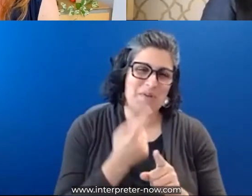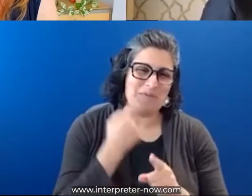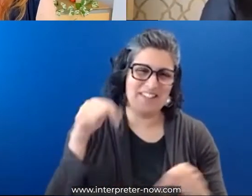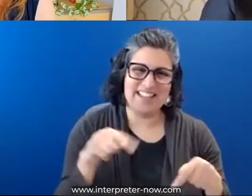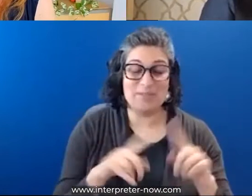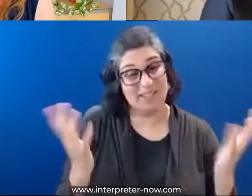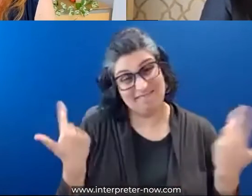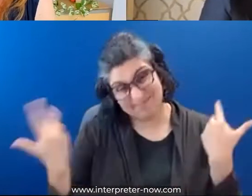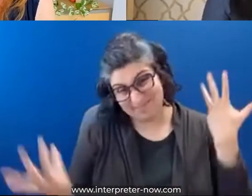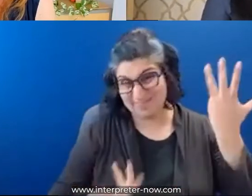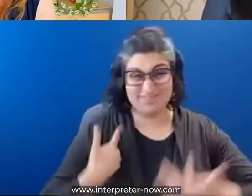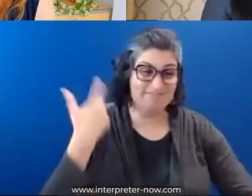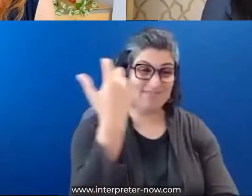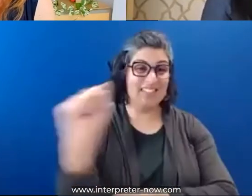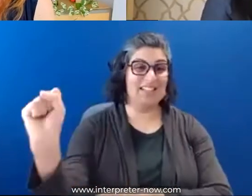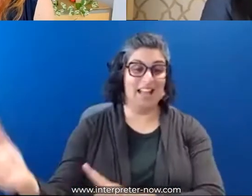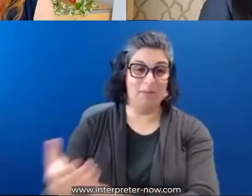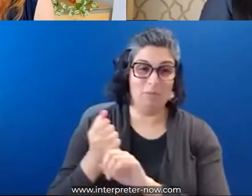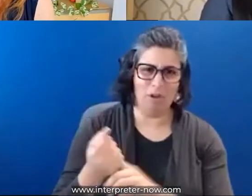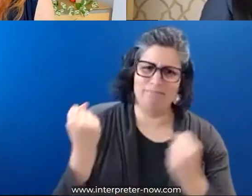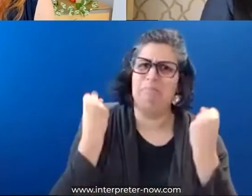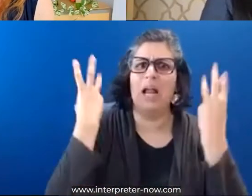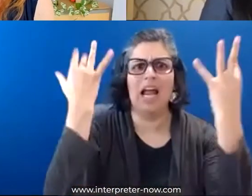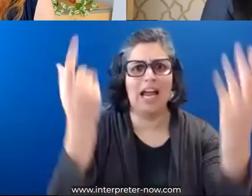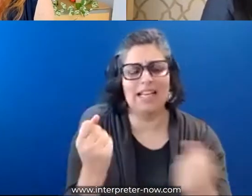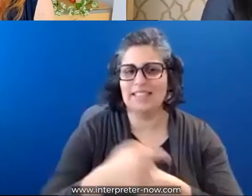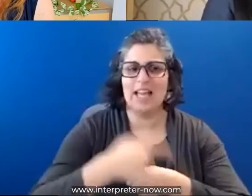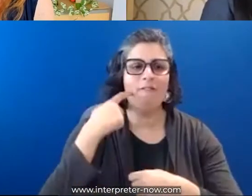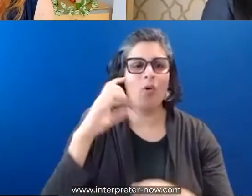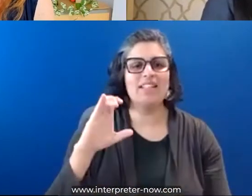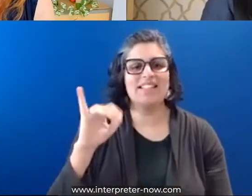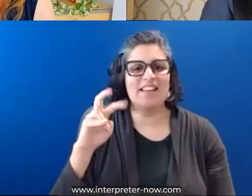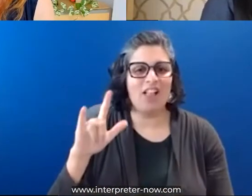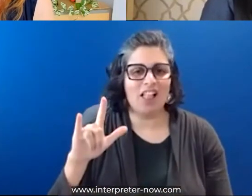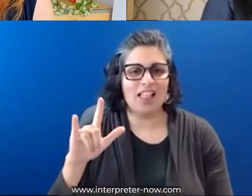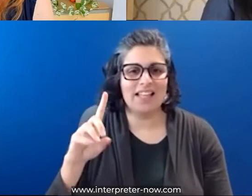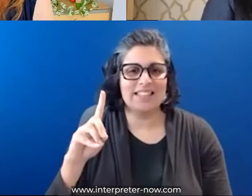I've been arrested over a dozen times for civil disobedience actions.